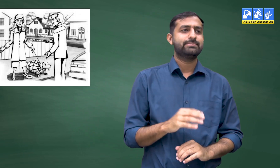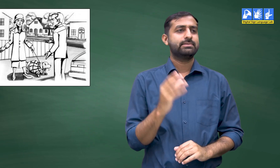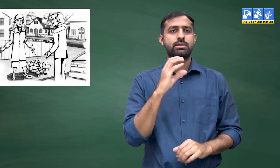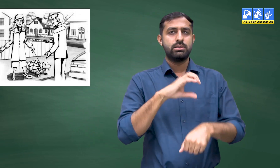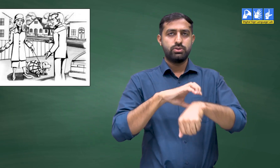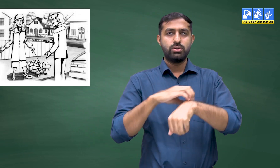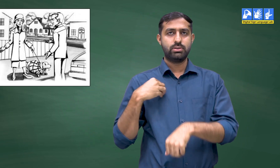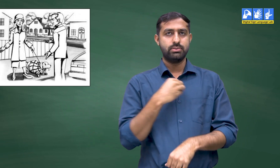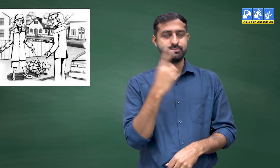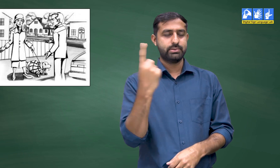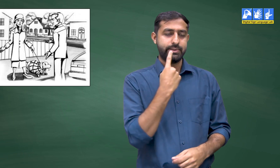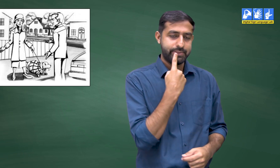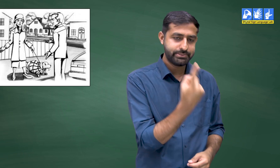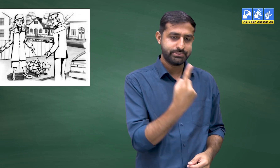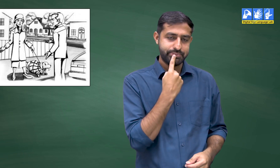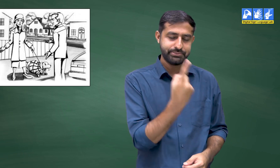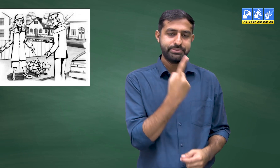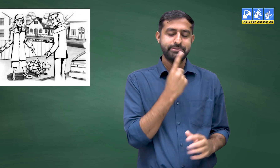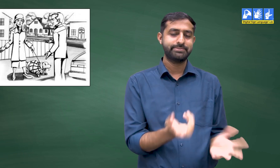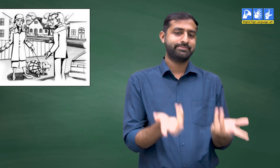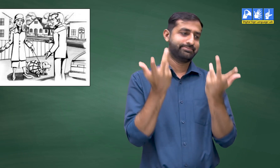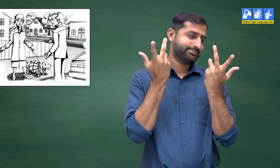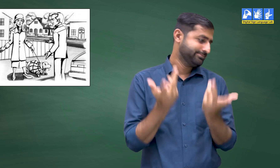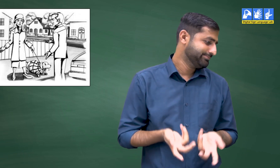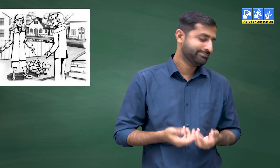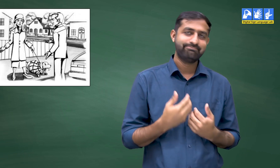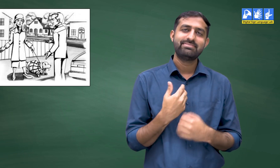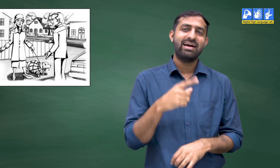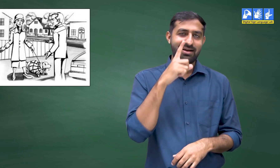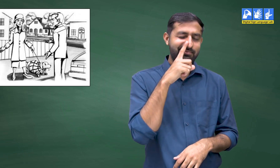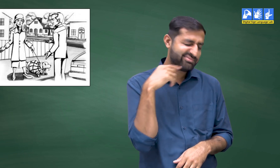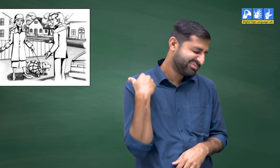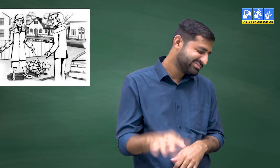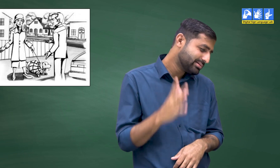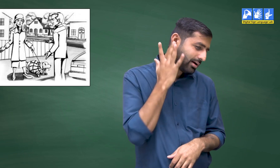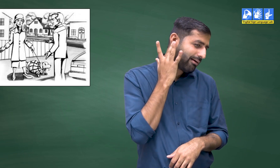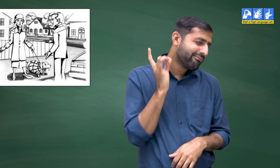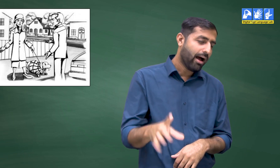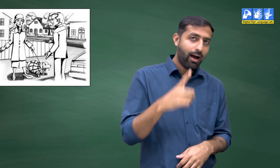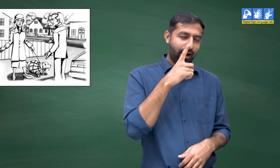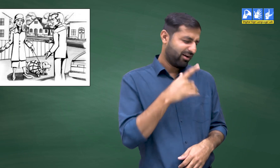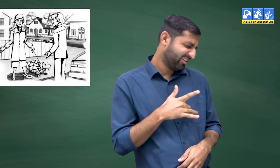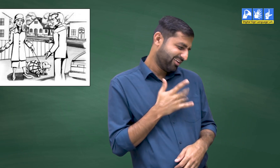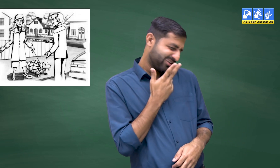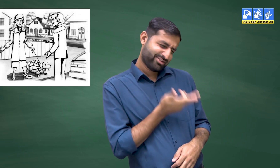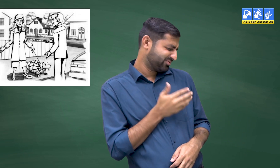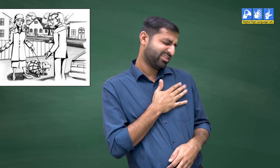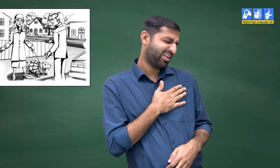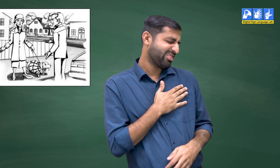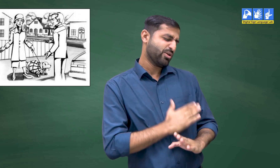Dr. Herriot had been advising Mrs. Pumphrey for a long time now, and she ignored his advice time and again.